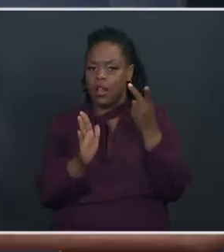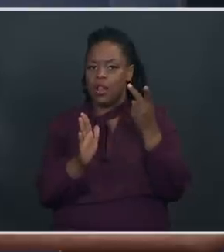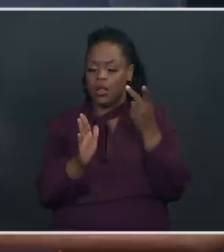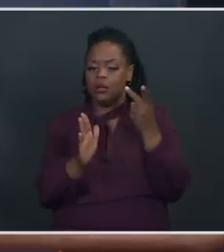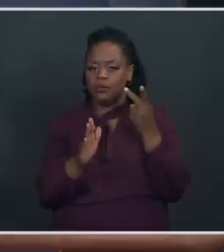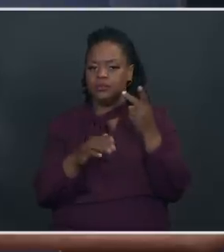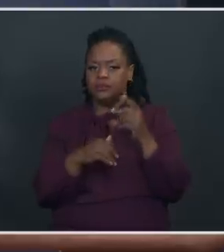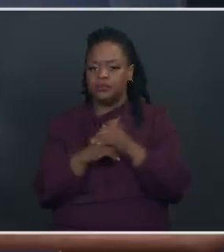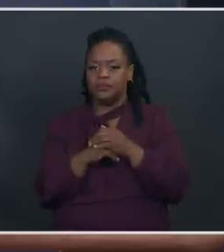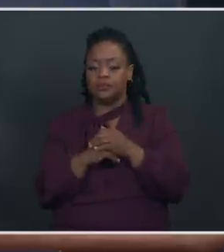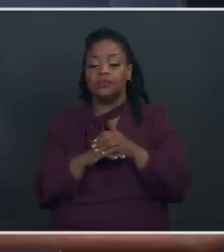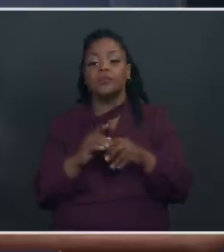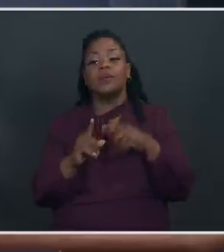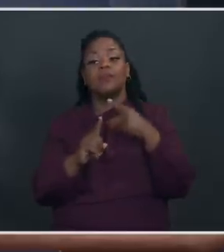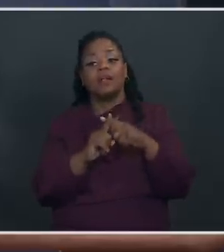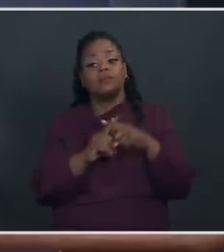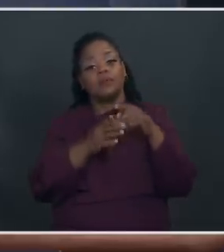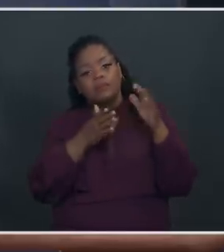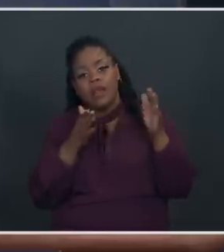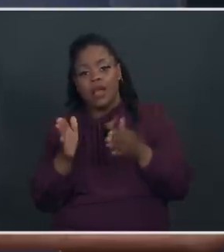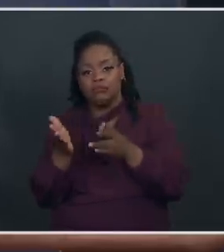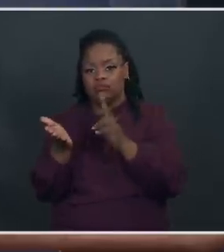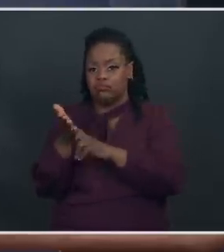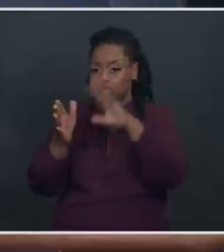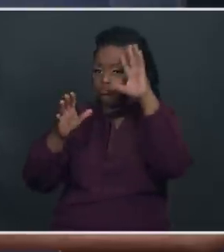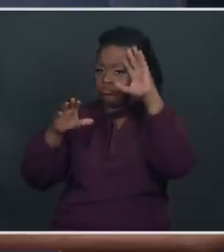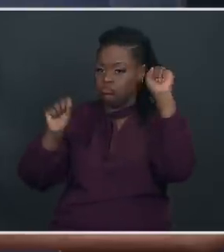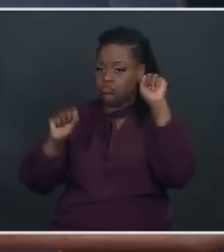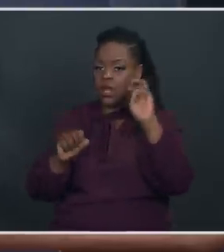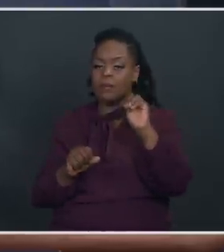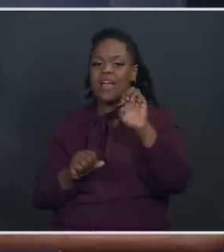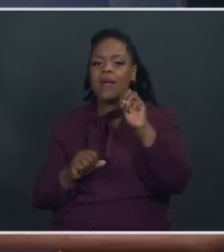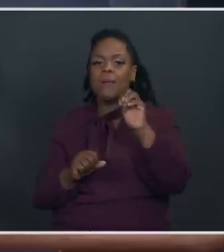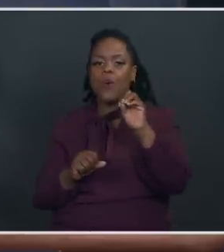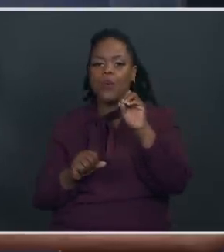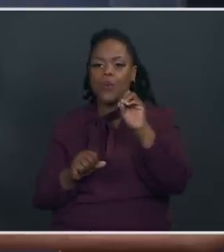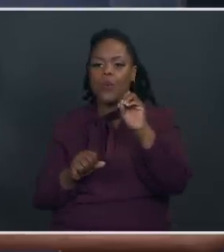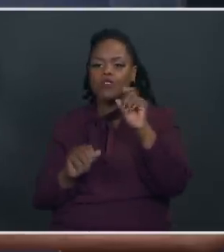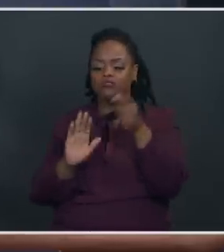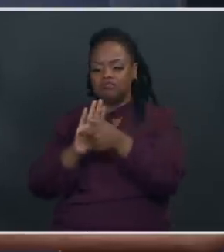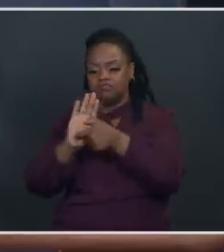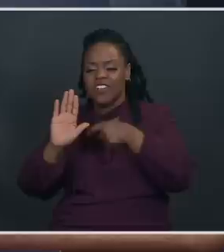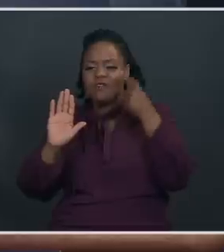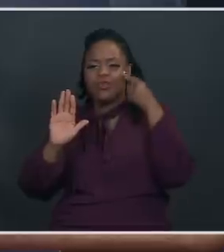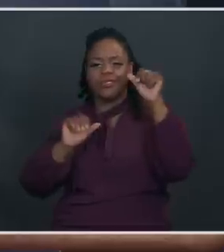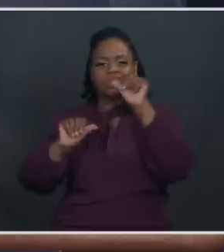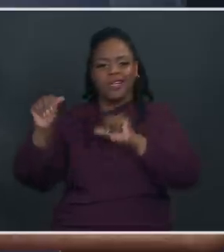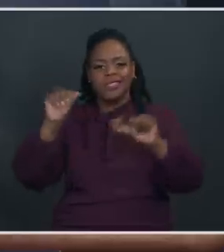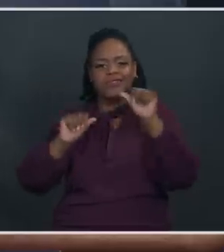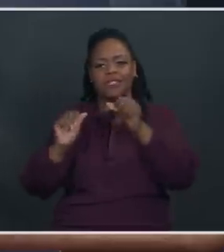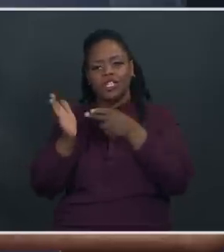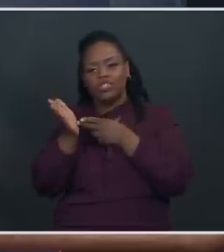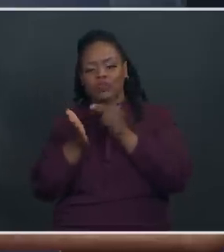that aims to restore scientific integrity across the federal government and earn back the public's trust,